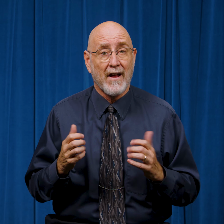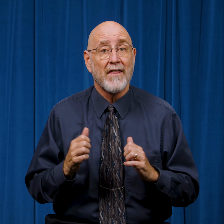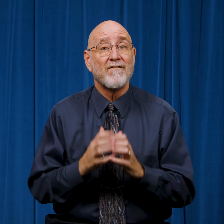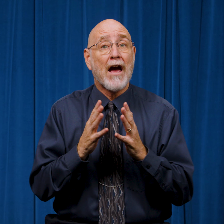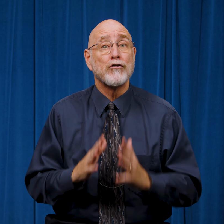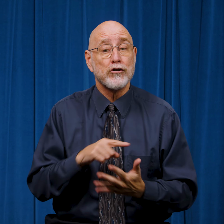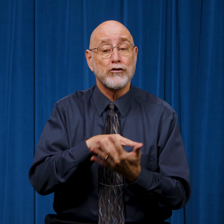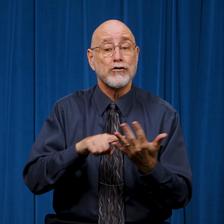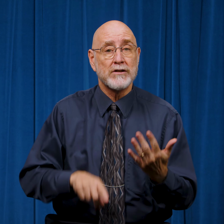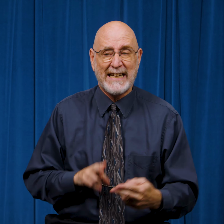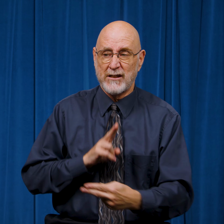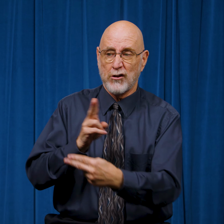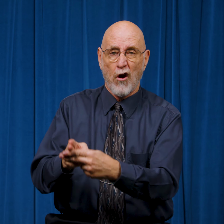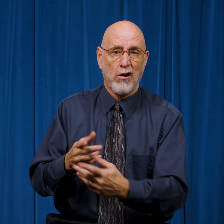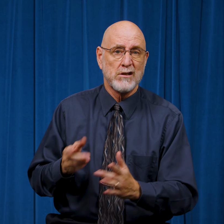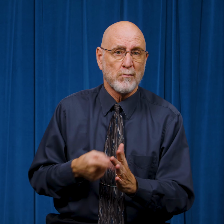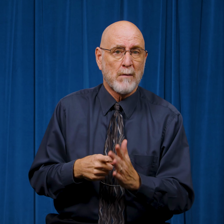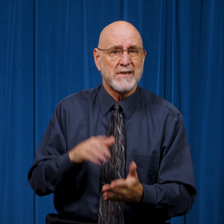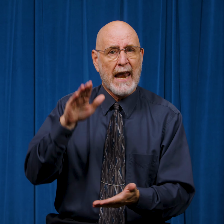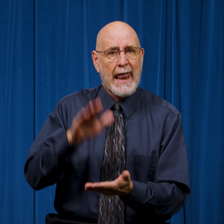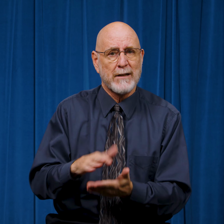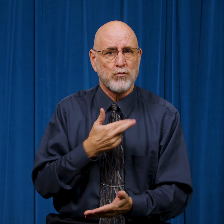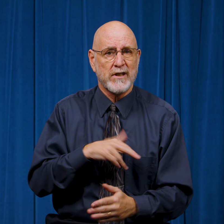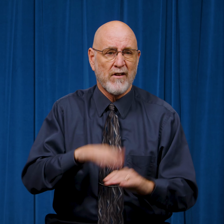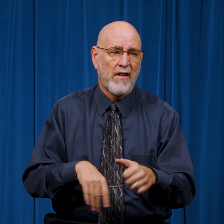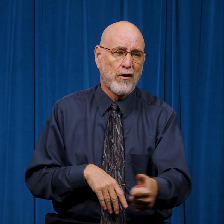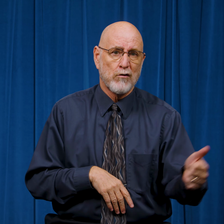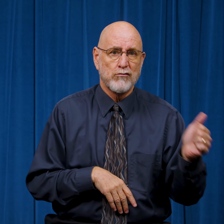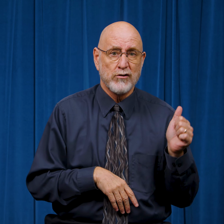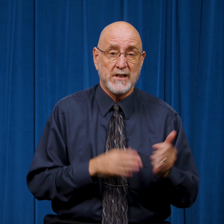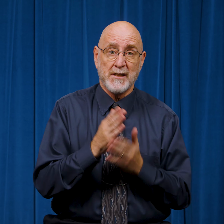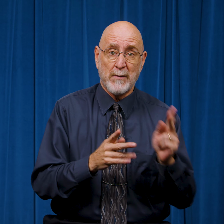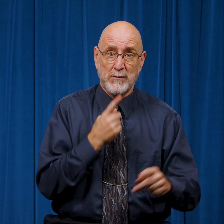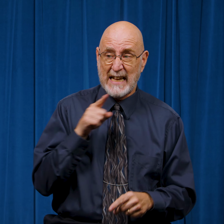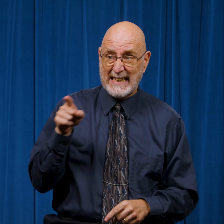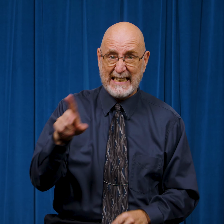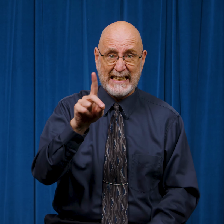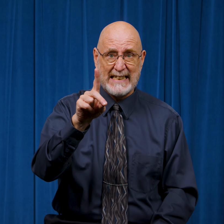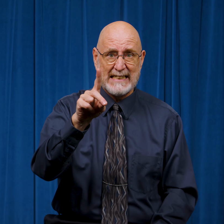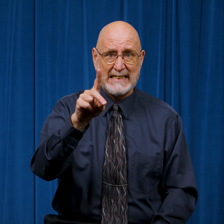he is often referenced as being "less religious" and by some the claim that he was a "deist."